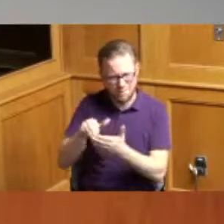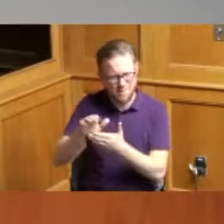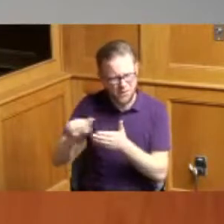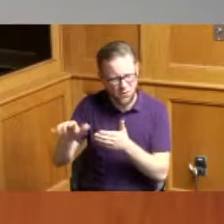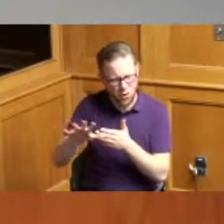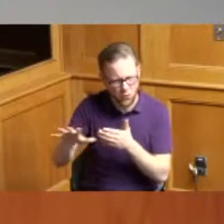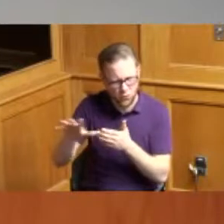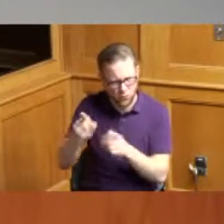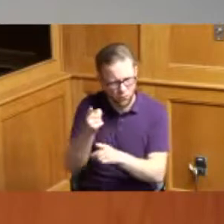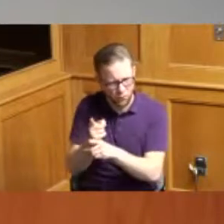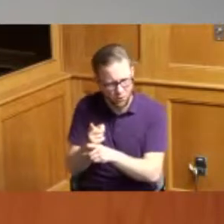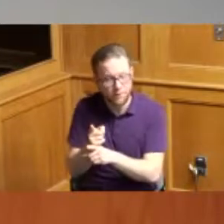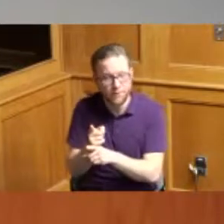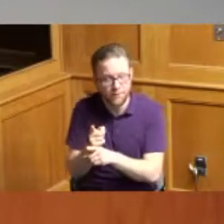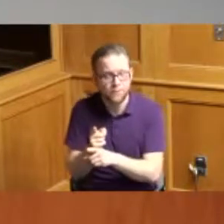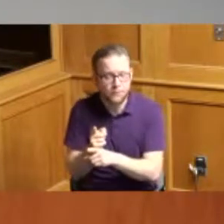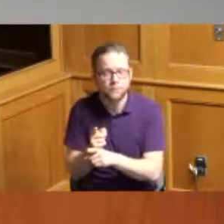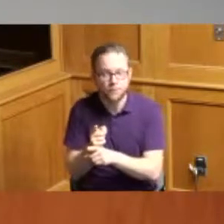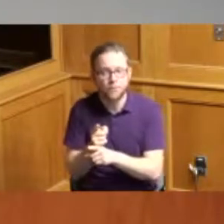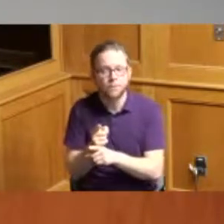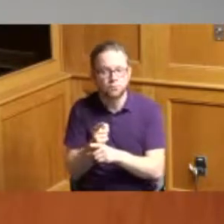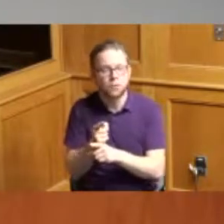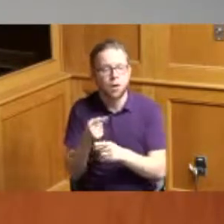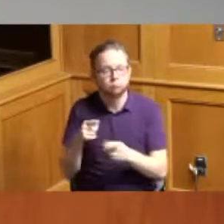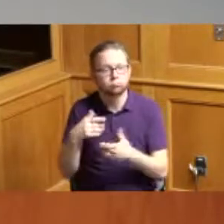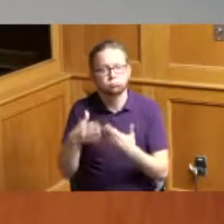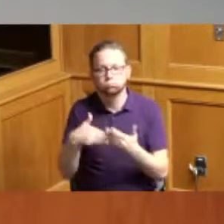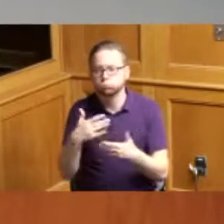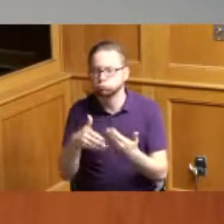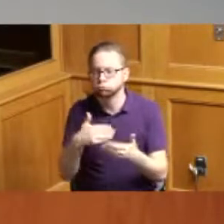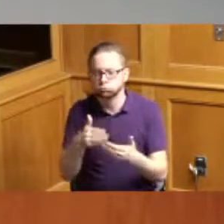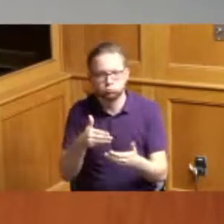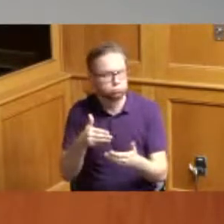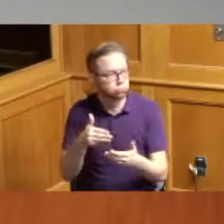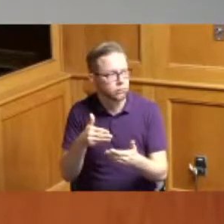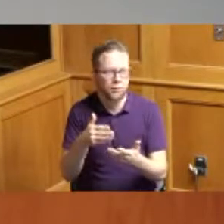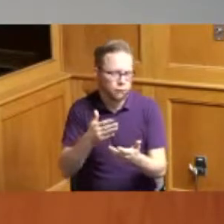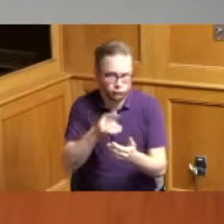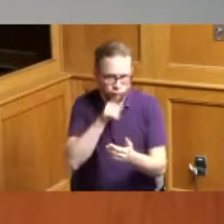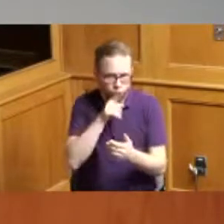but you know as we move through these and this is the point that I'm trying to make also with